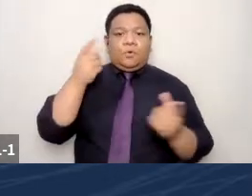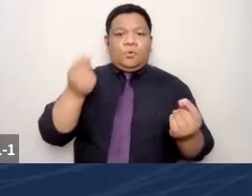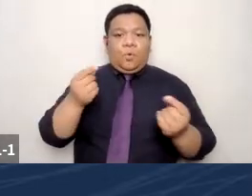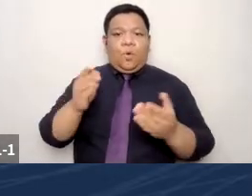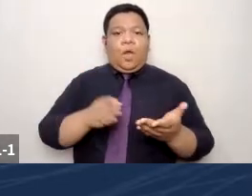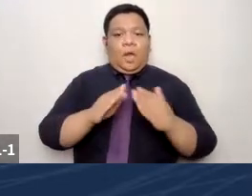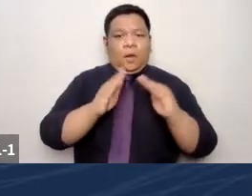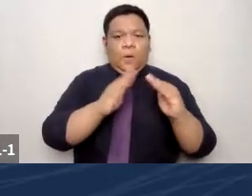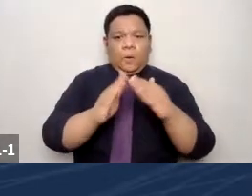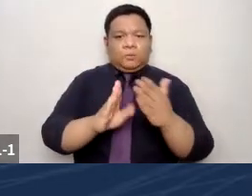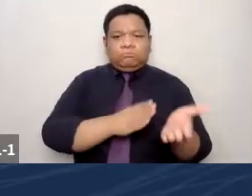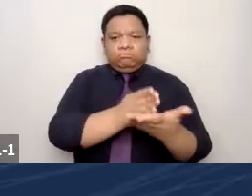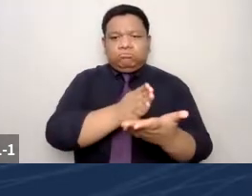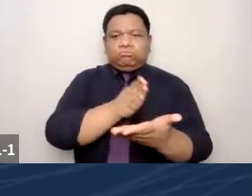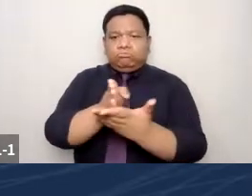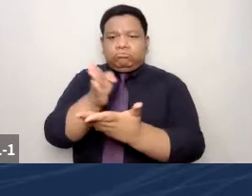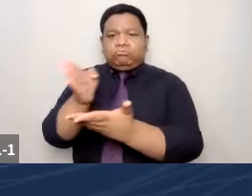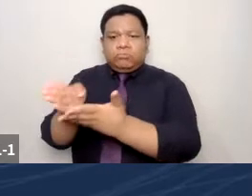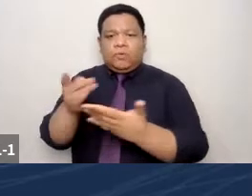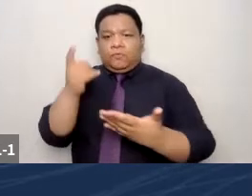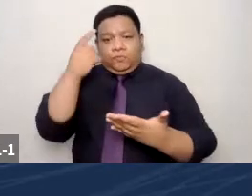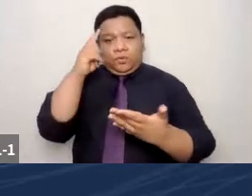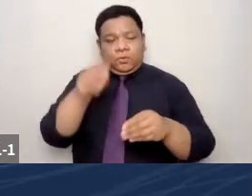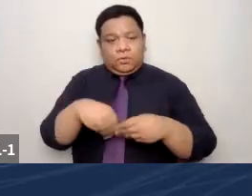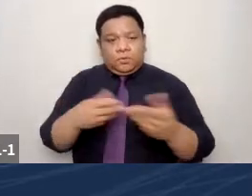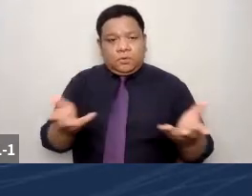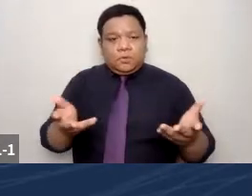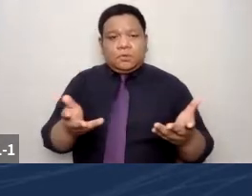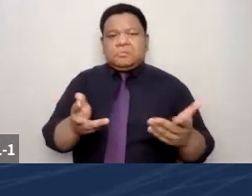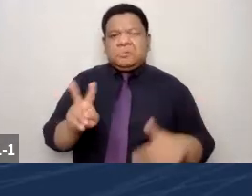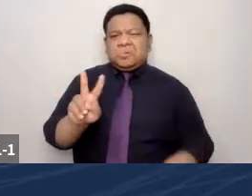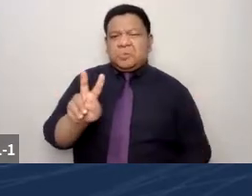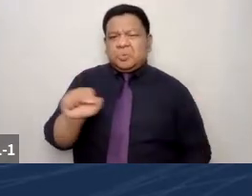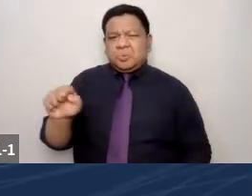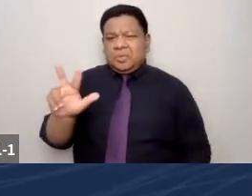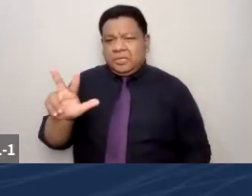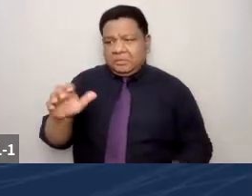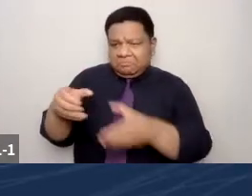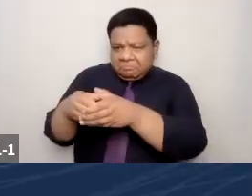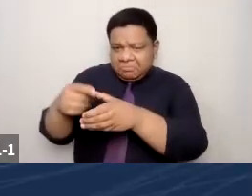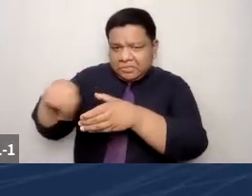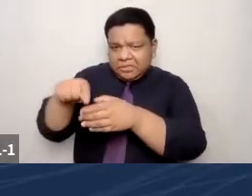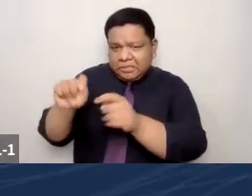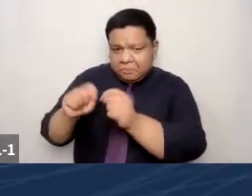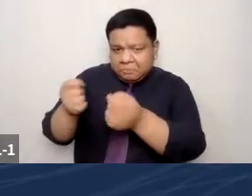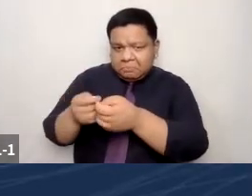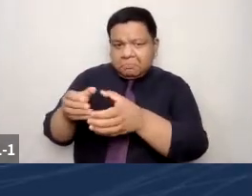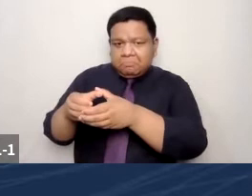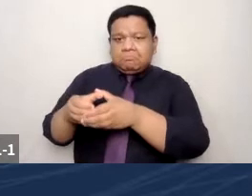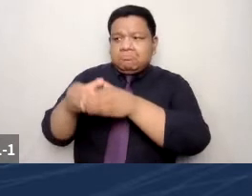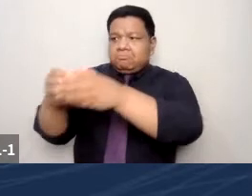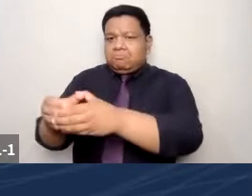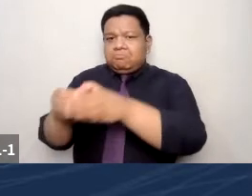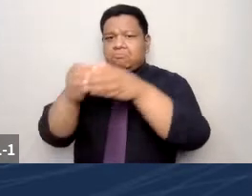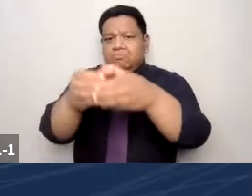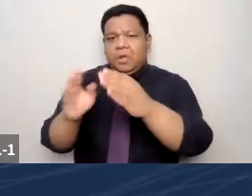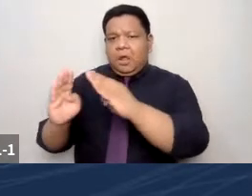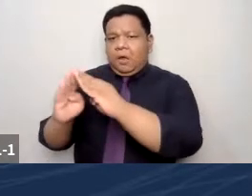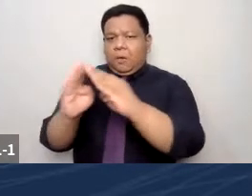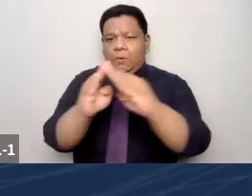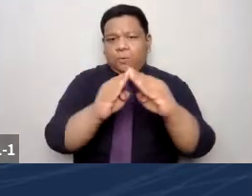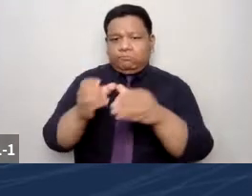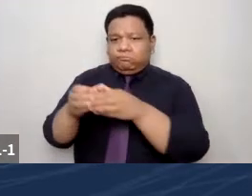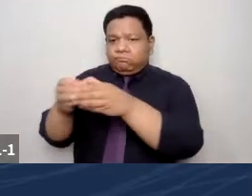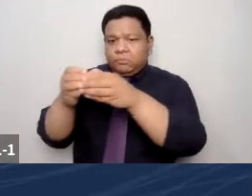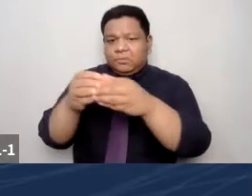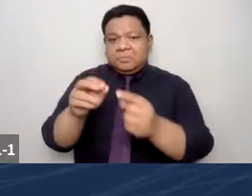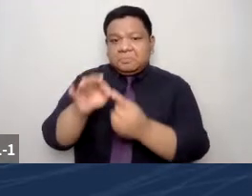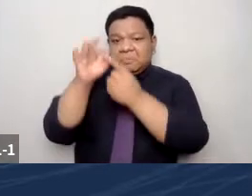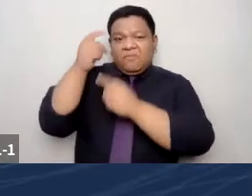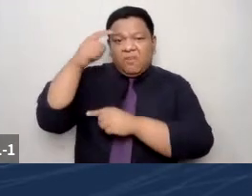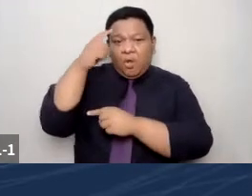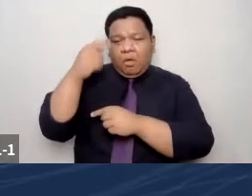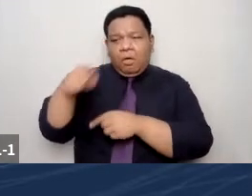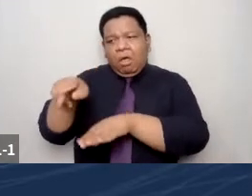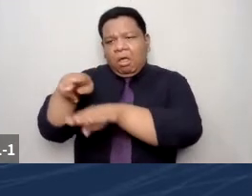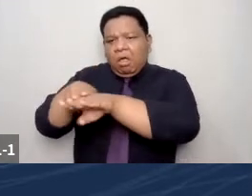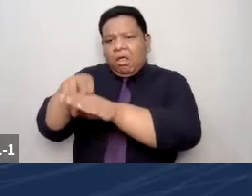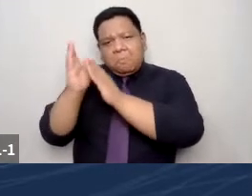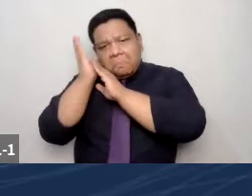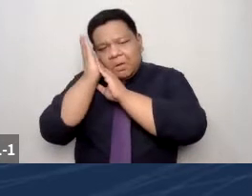They deploy two to three membered teams in each house especially for bedridden people categorized as A2.